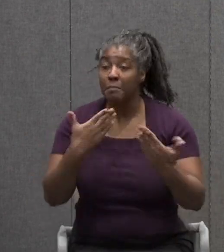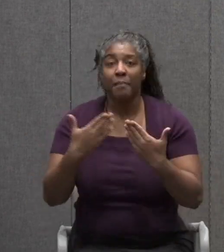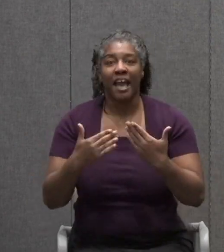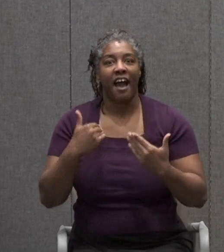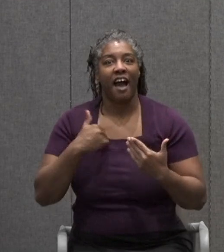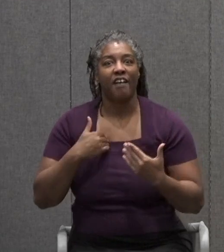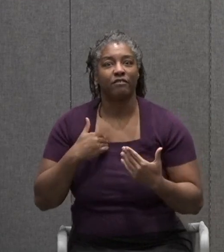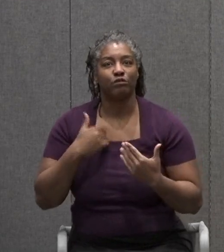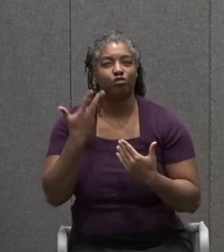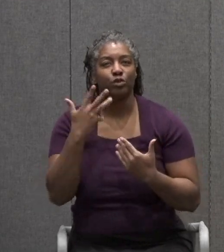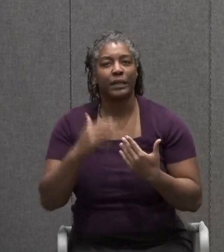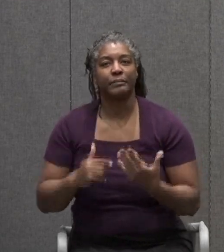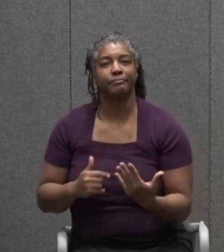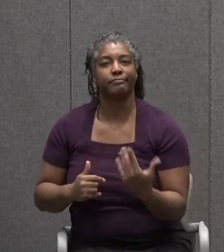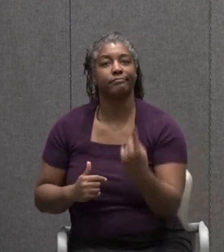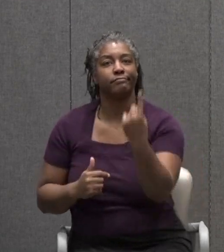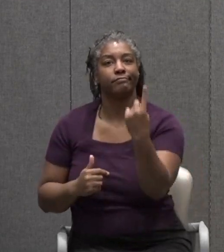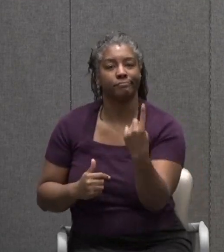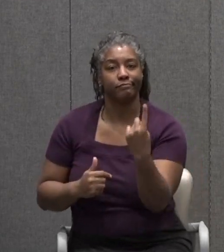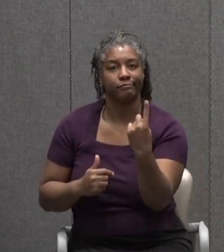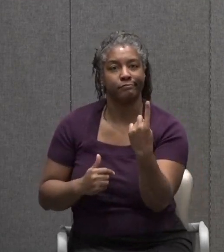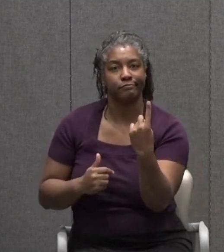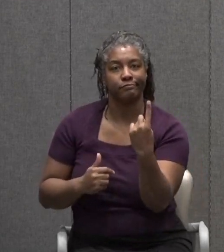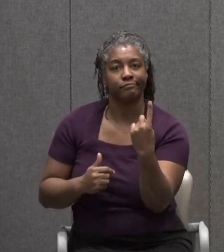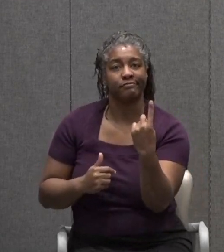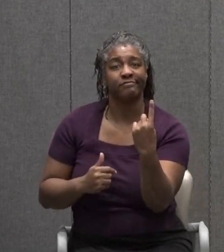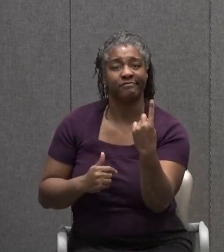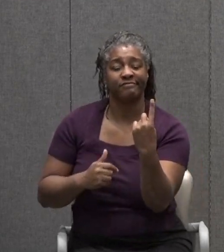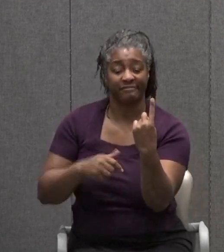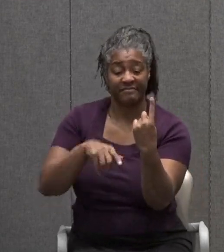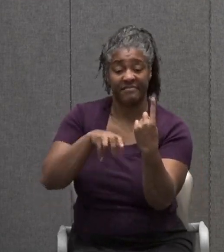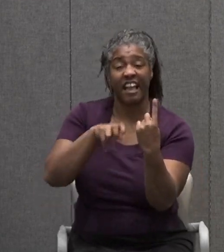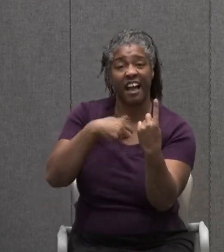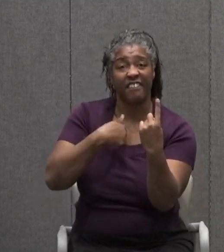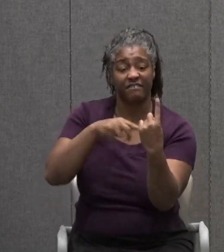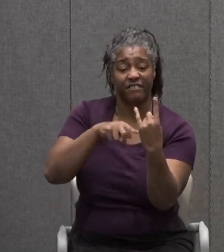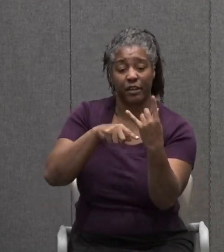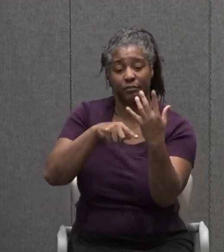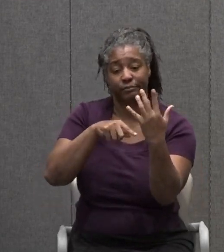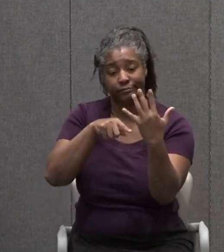Are there dolphins and mermaids where you are? 'Cause I love dolphins and mermaids.